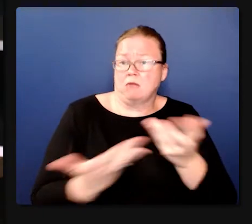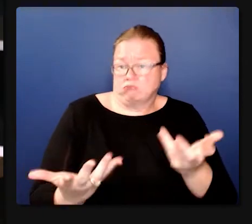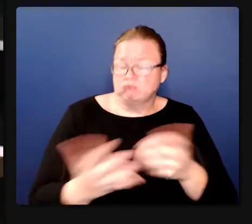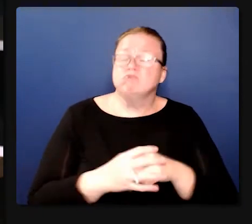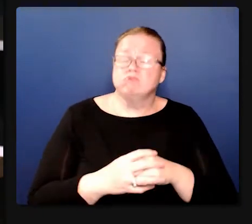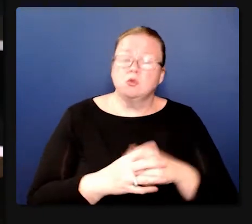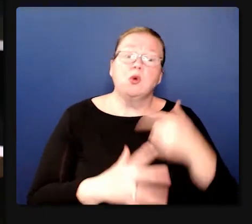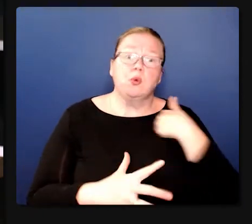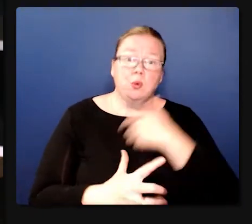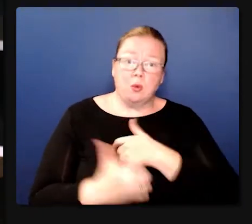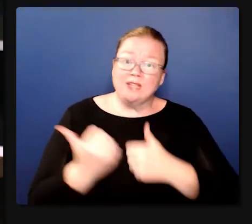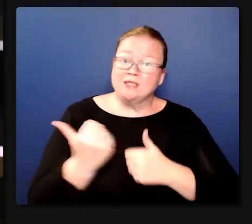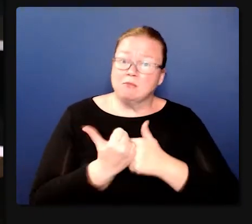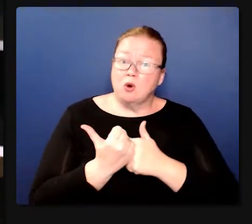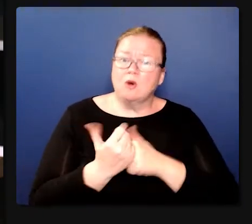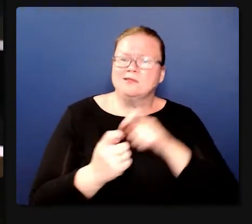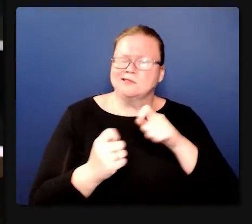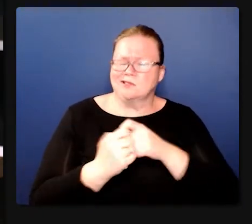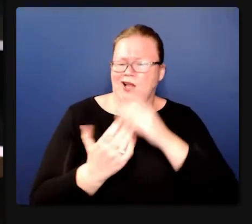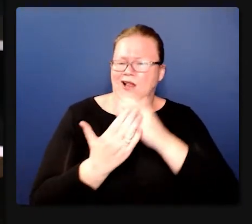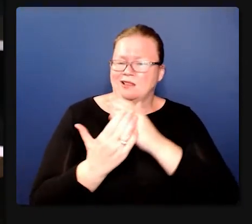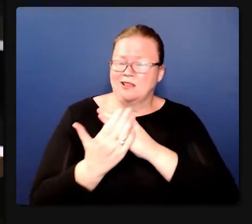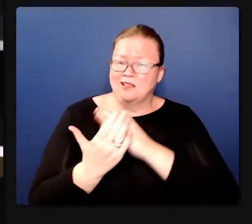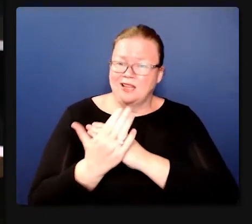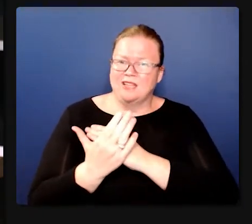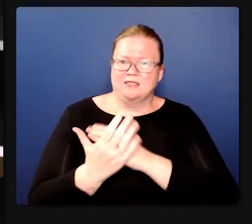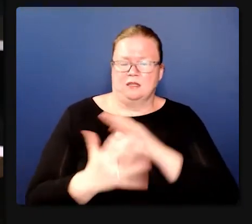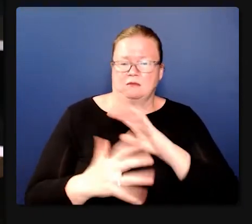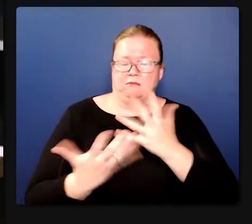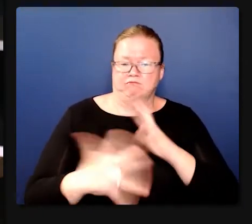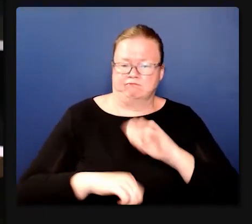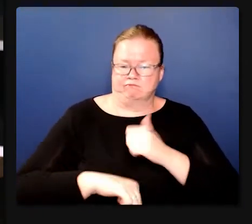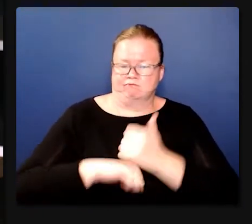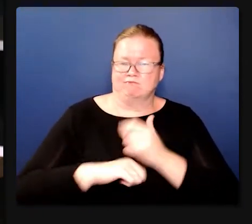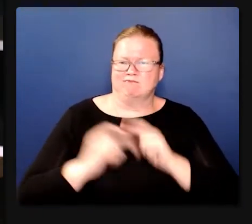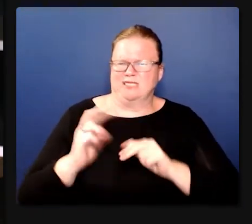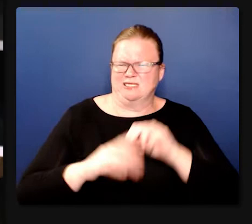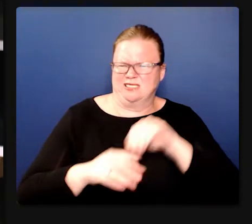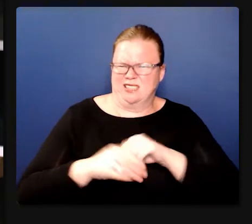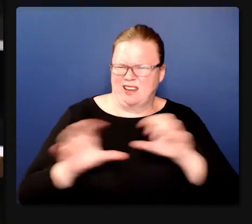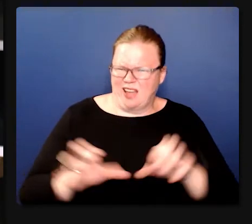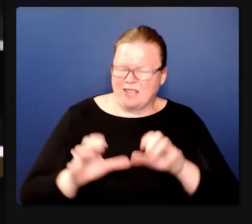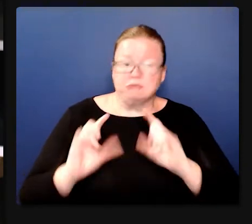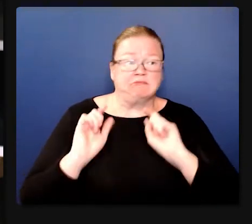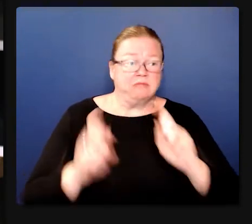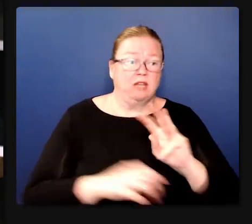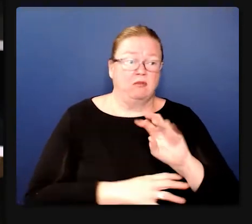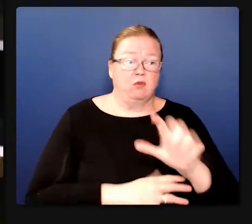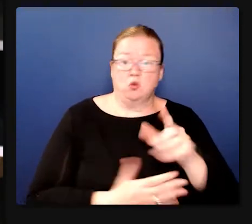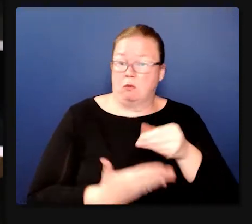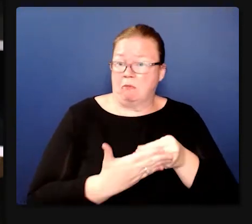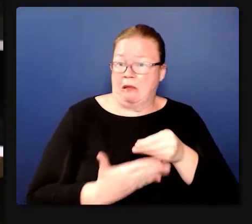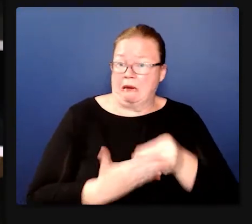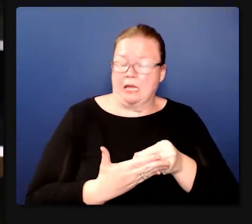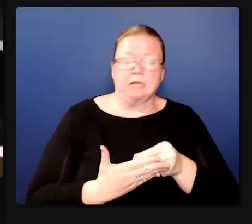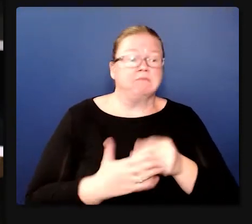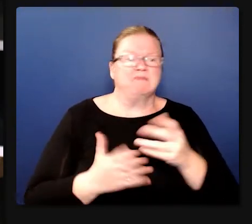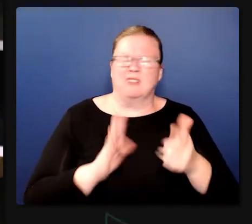We support a certain list of built-in actions such as grant virtual currency, ban a player,